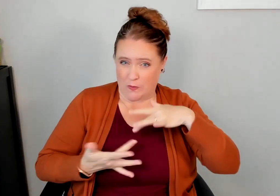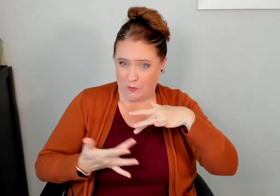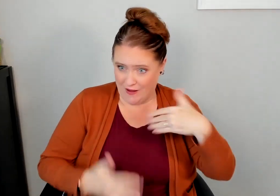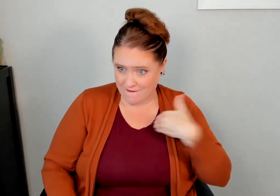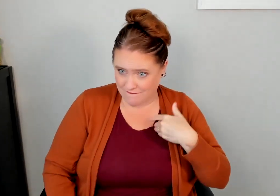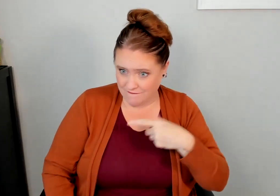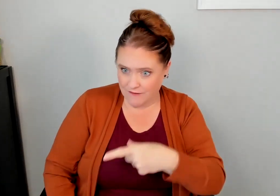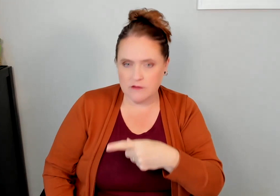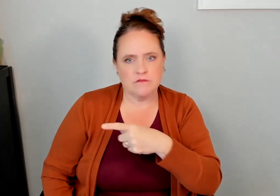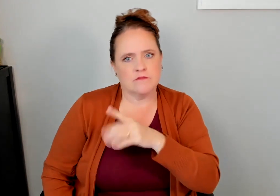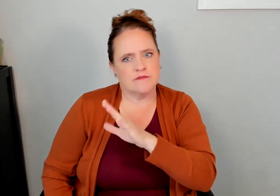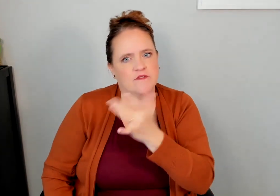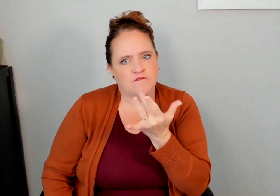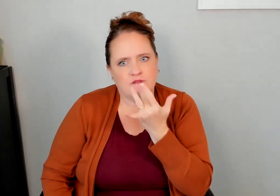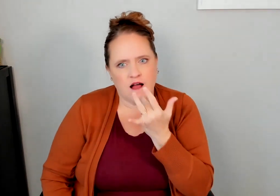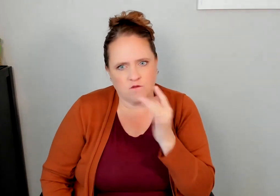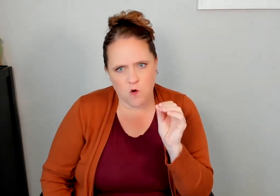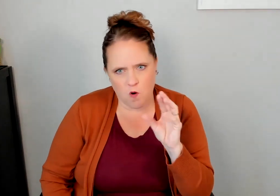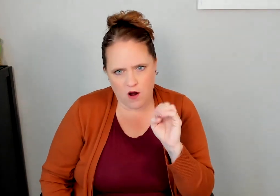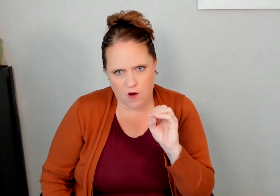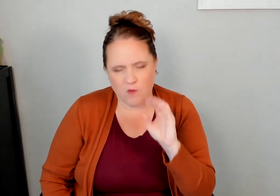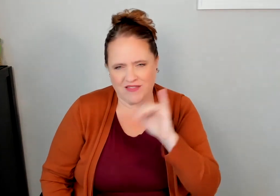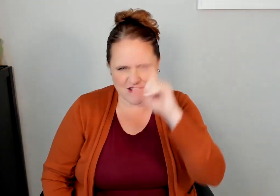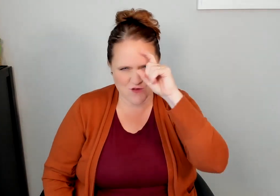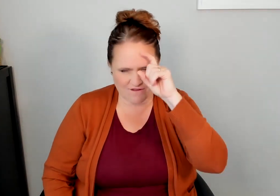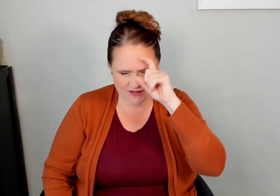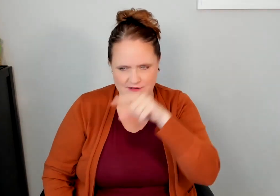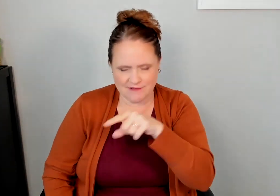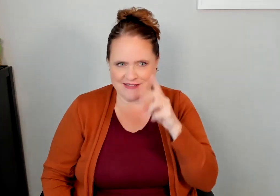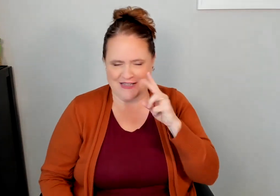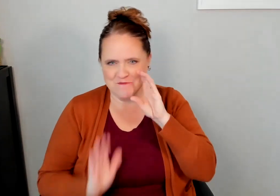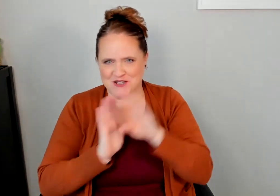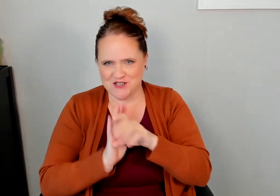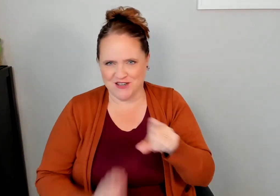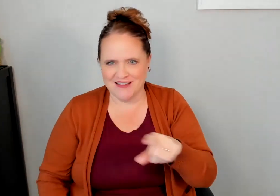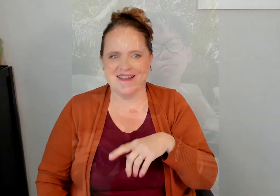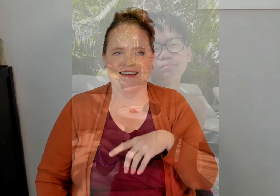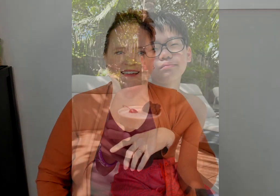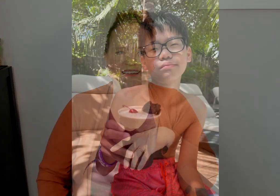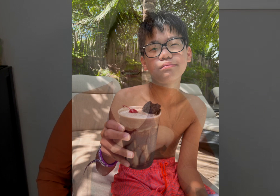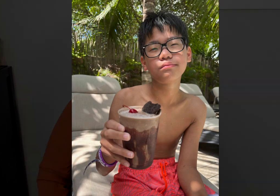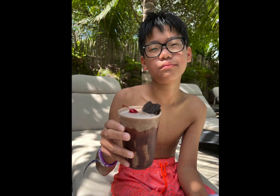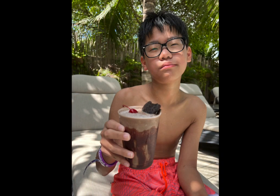smoothie do you want that and his very favorite thing are oreos so i'll show you this picture